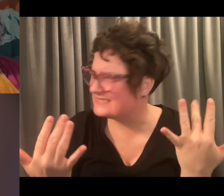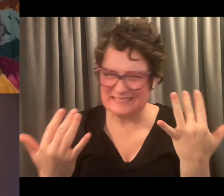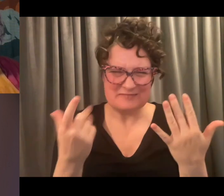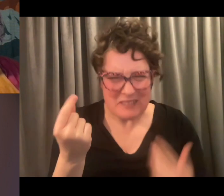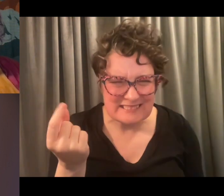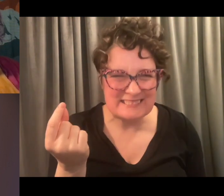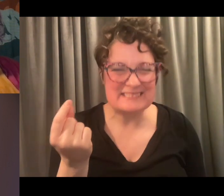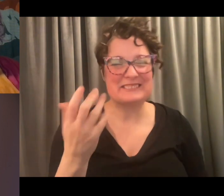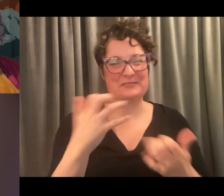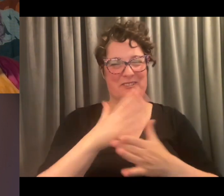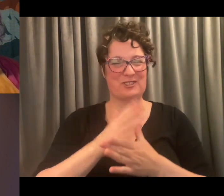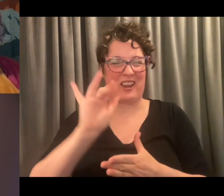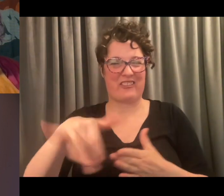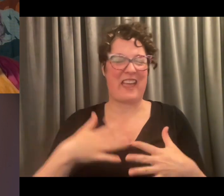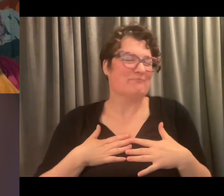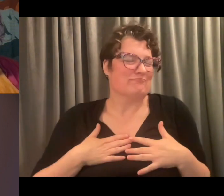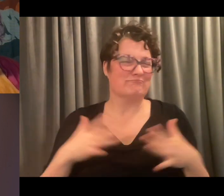experiencing through that text, so yeah,